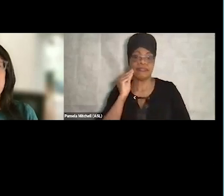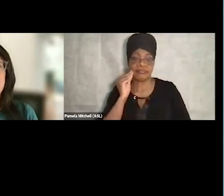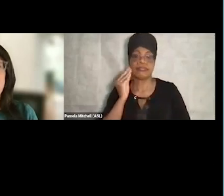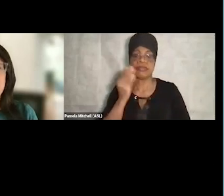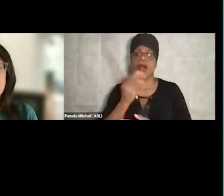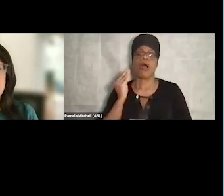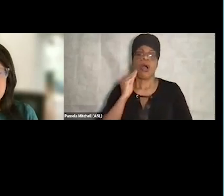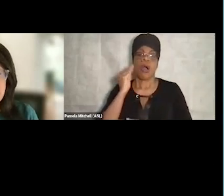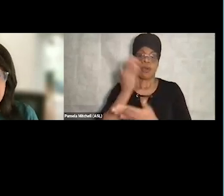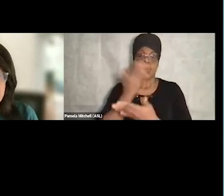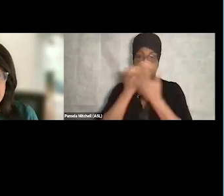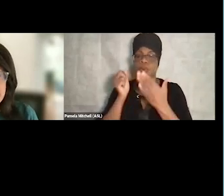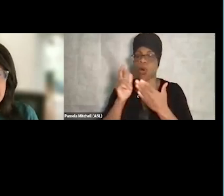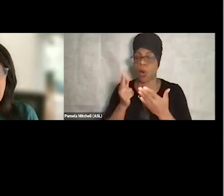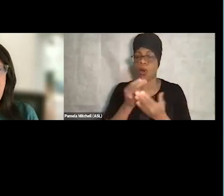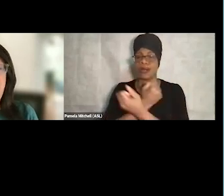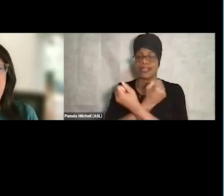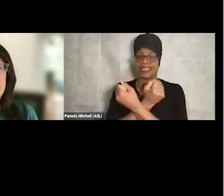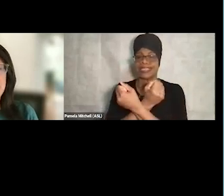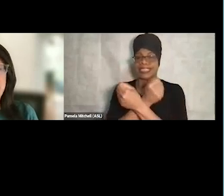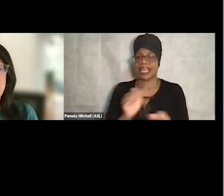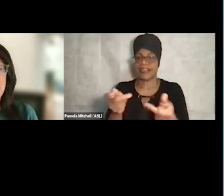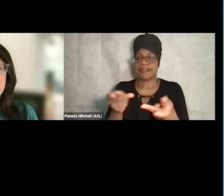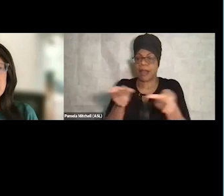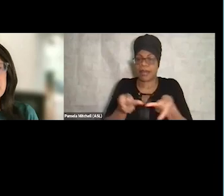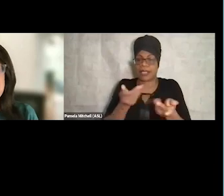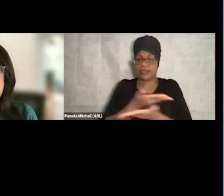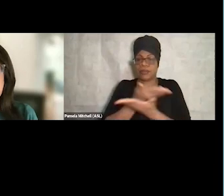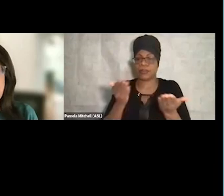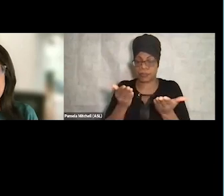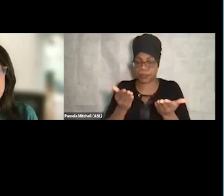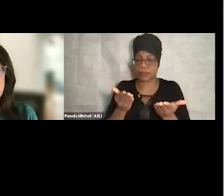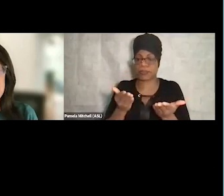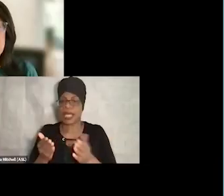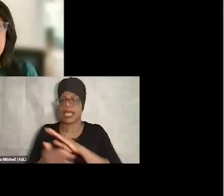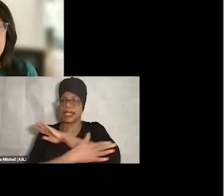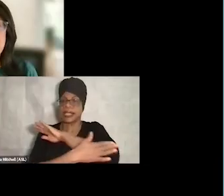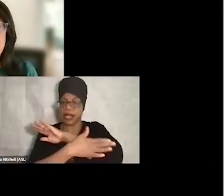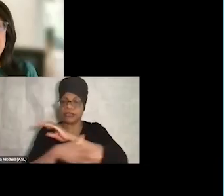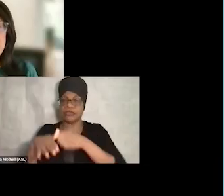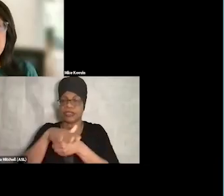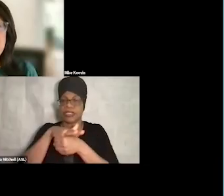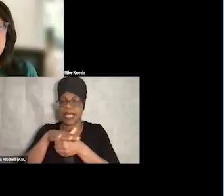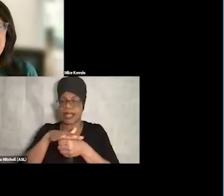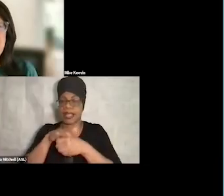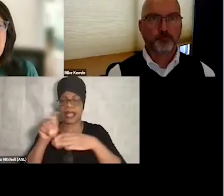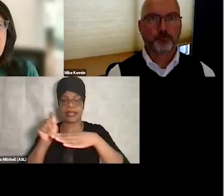people who're homeless in rural areas, and centering principles of practice that are really important to doing this work.